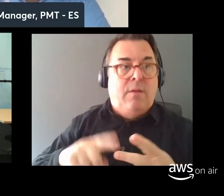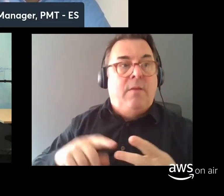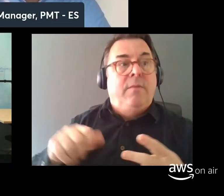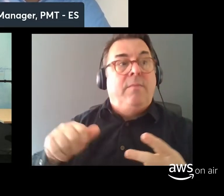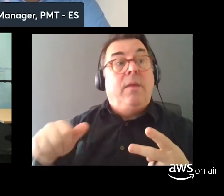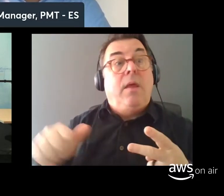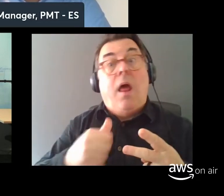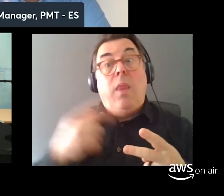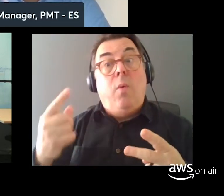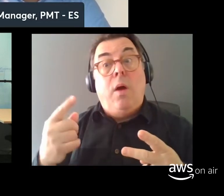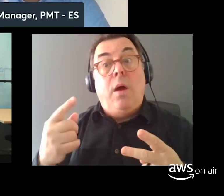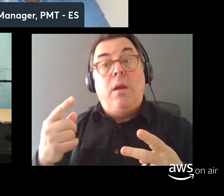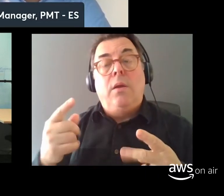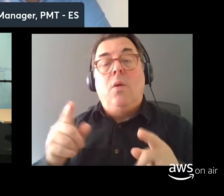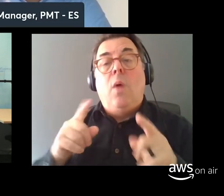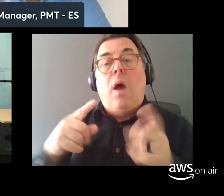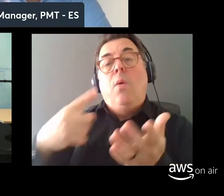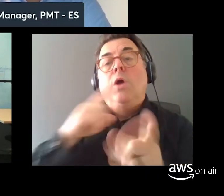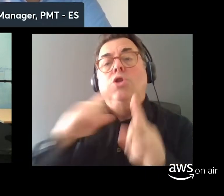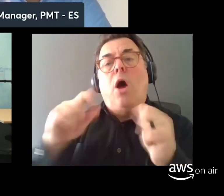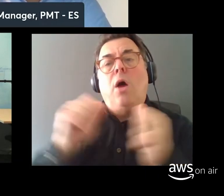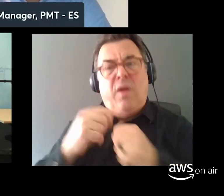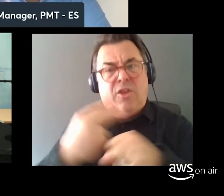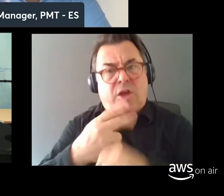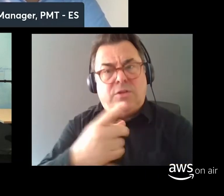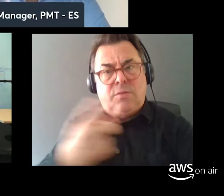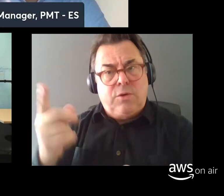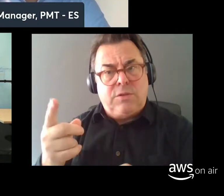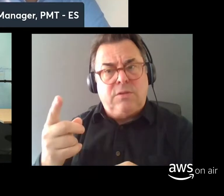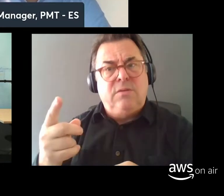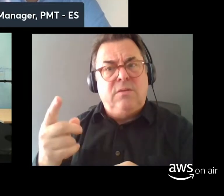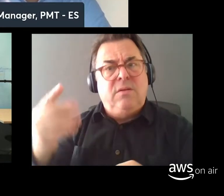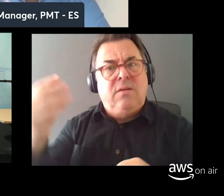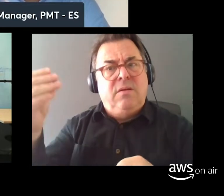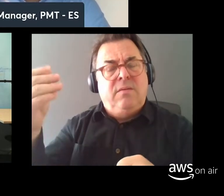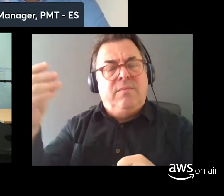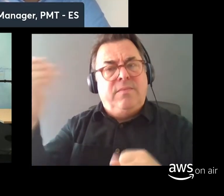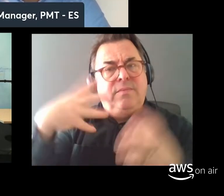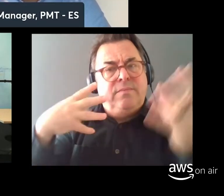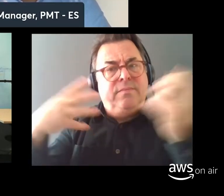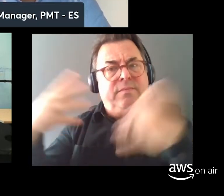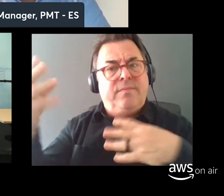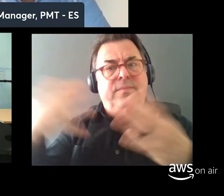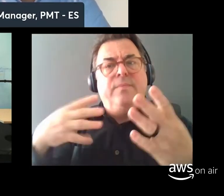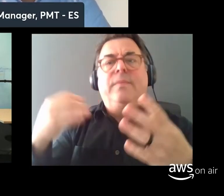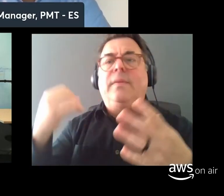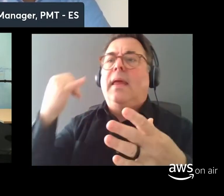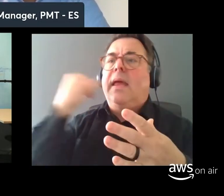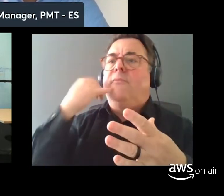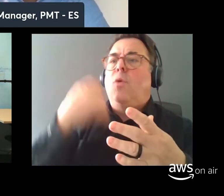as we talked to customer that came up again frequently was when you have a distributed database.